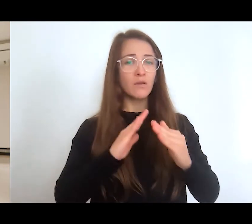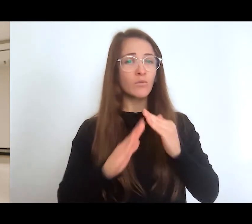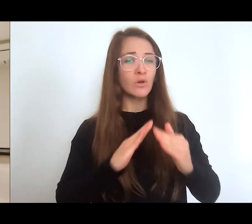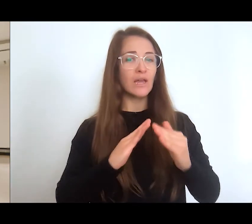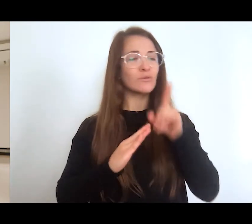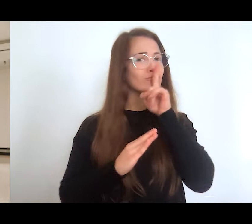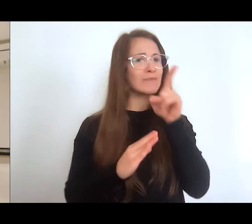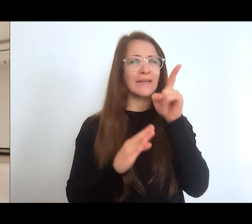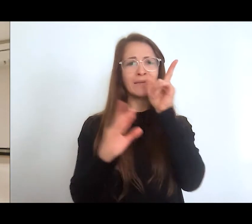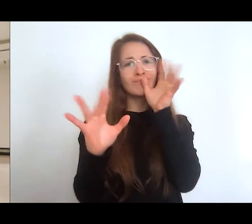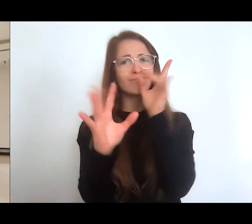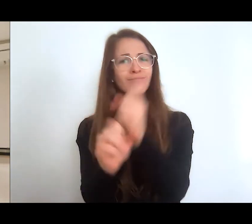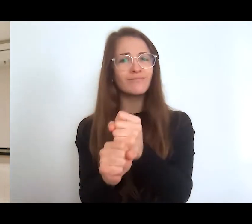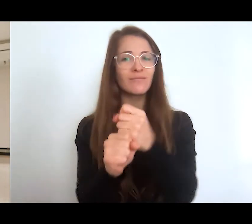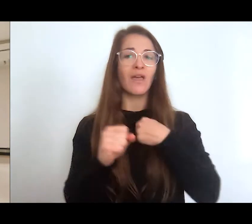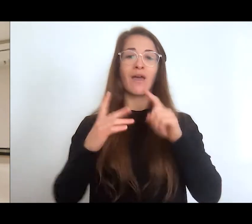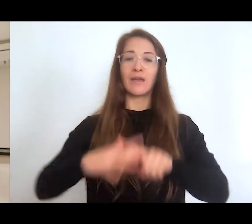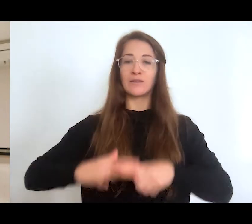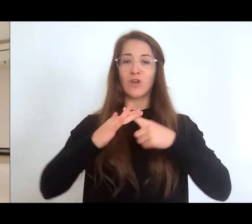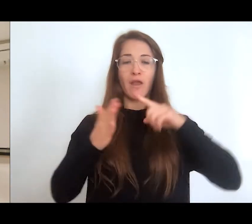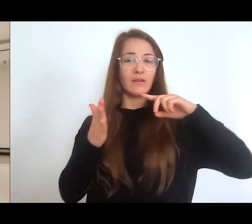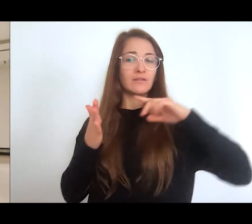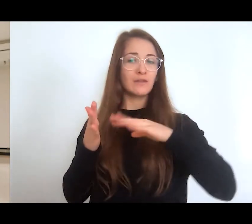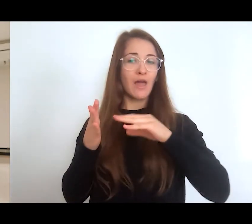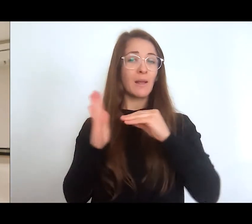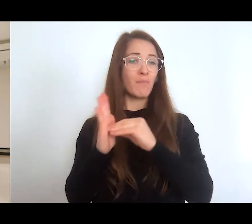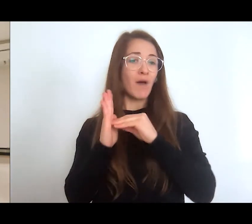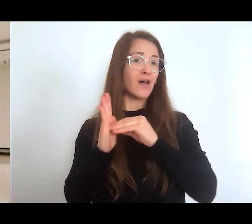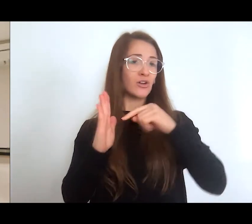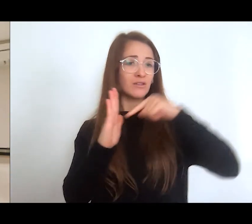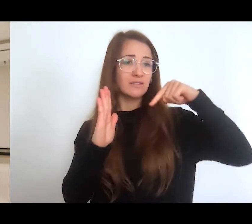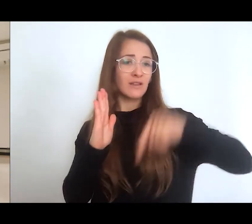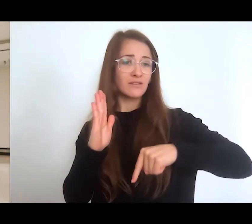RESTAURANT OWNER, COMMUNITY, WAS INTERESTING. SO WHEN I STARTED TO STUDY THIS